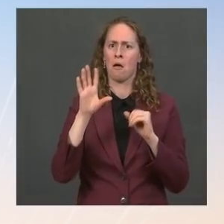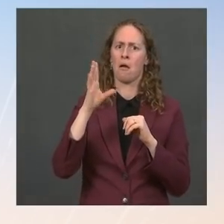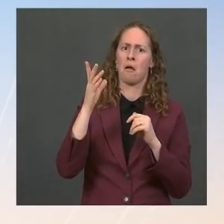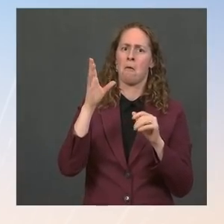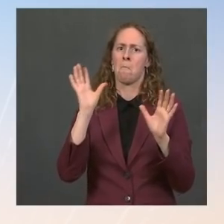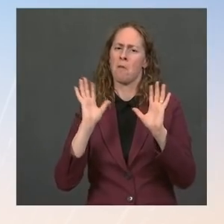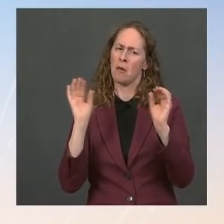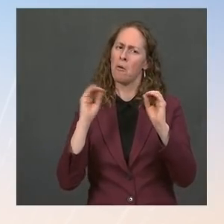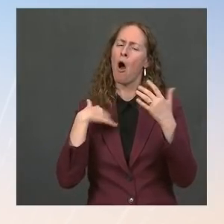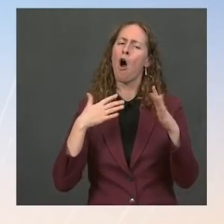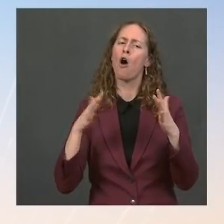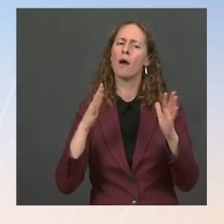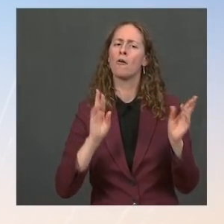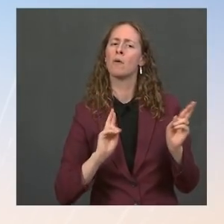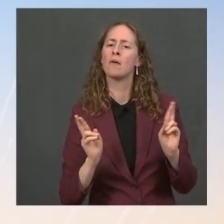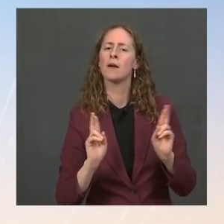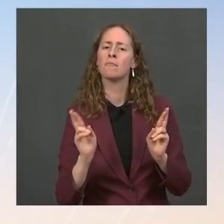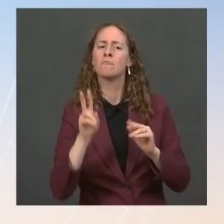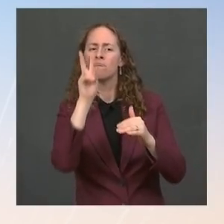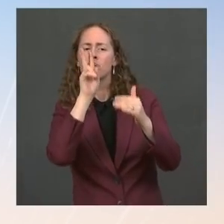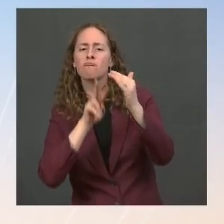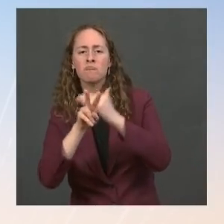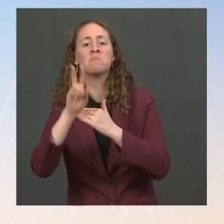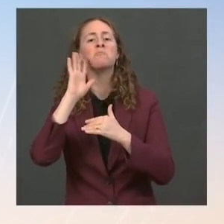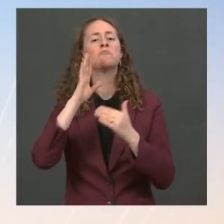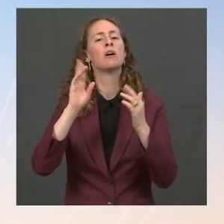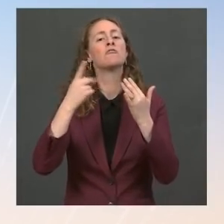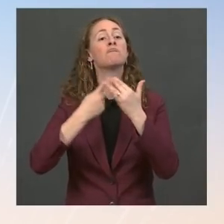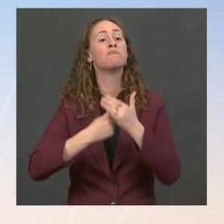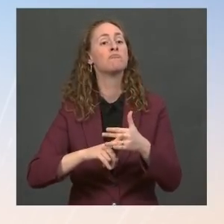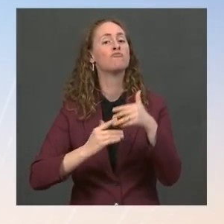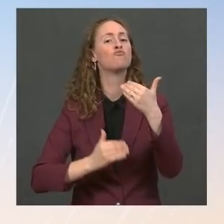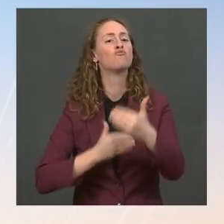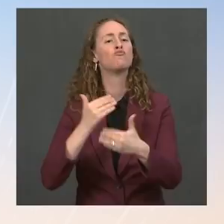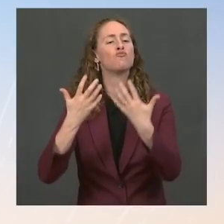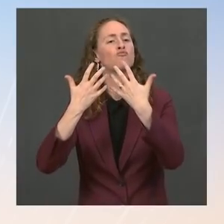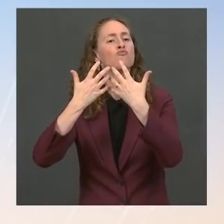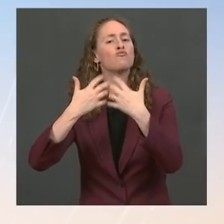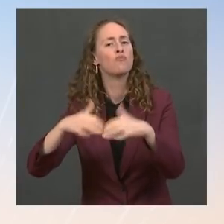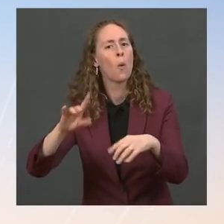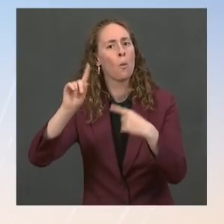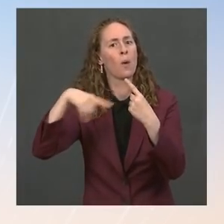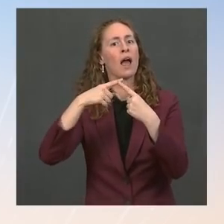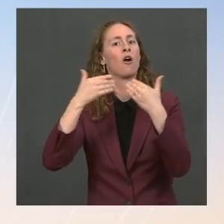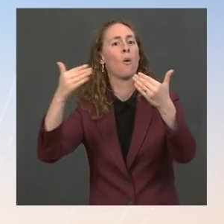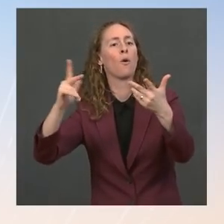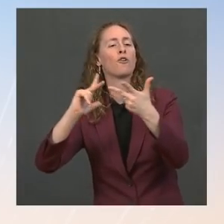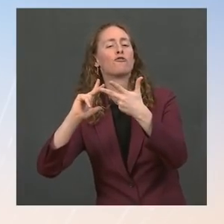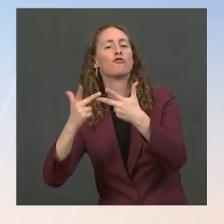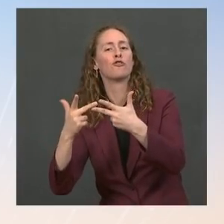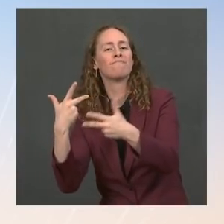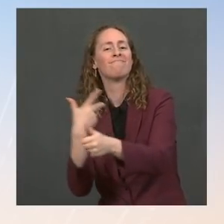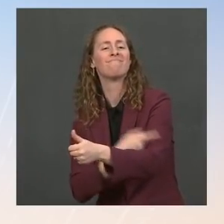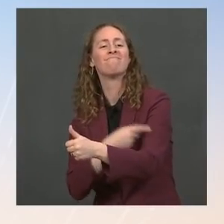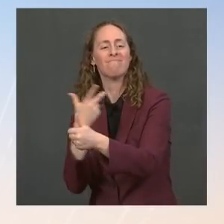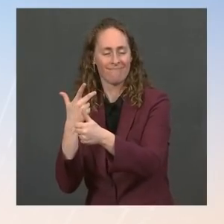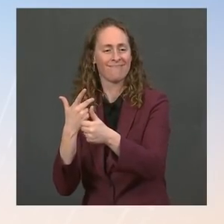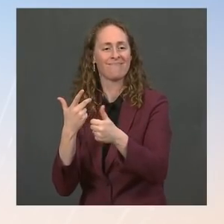to be seen through for when boosters should be approved and when a broader swath of the population is eligible. Go ahead, Kelly.